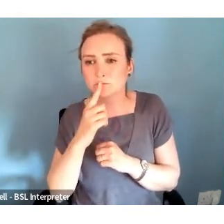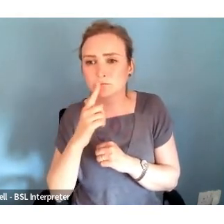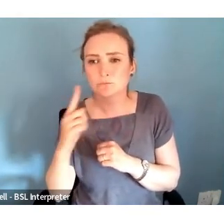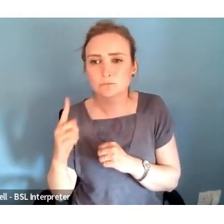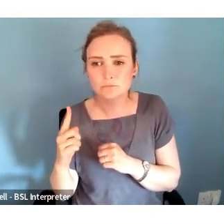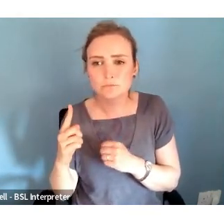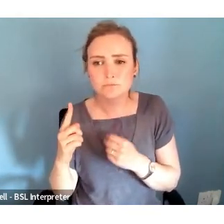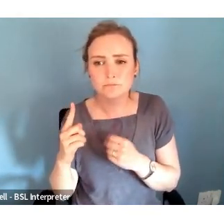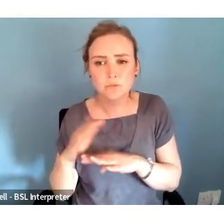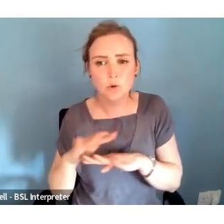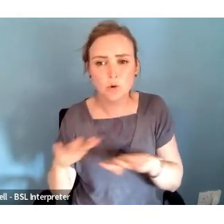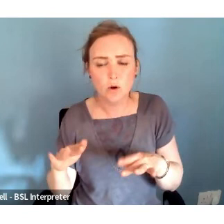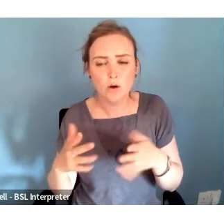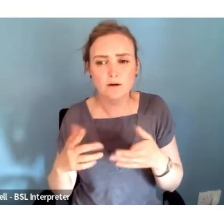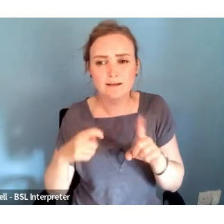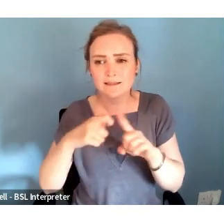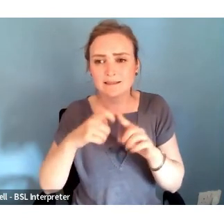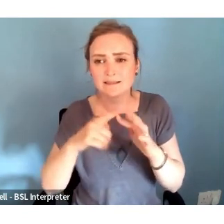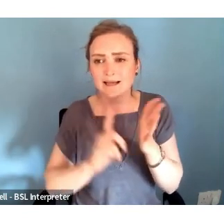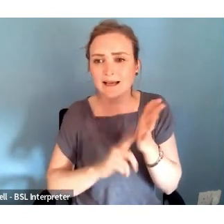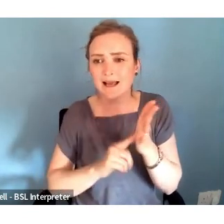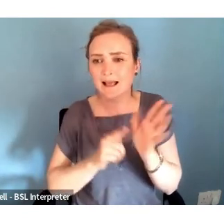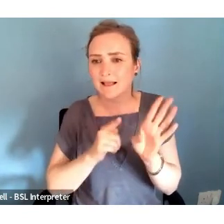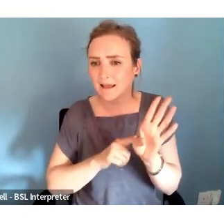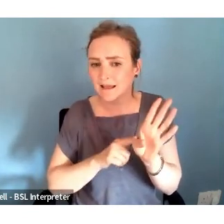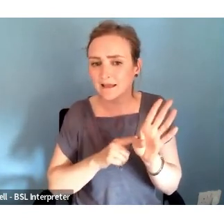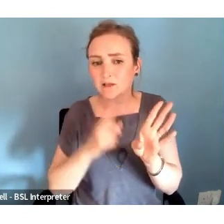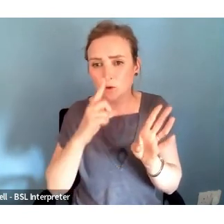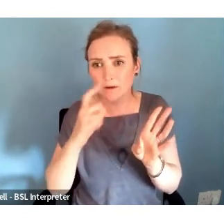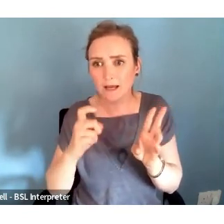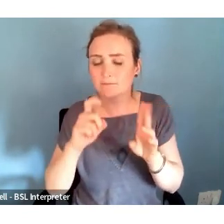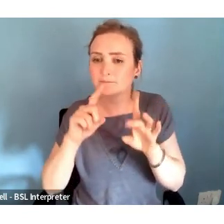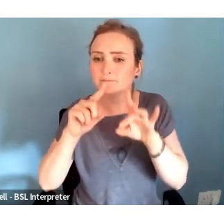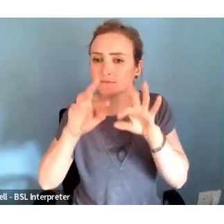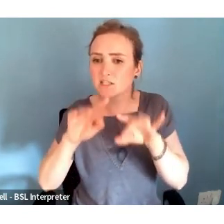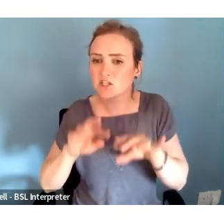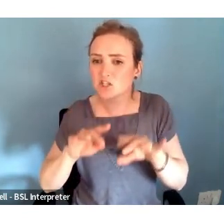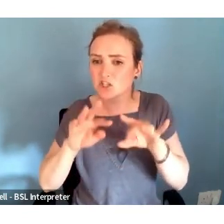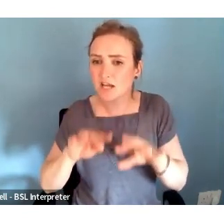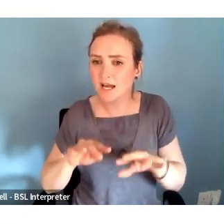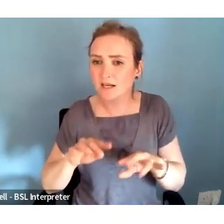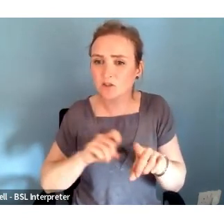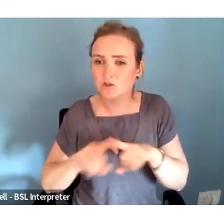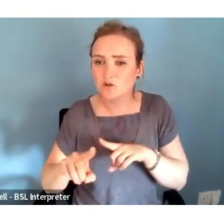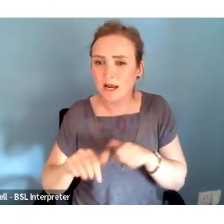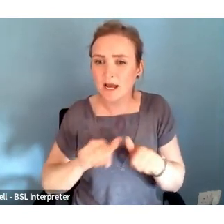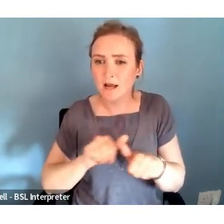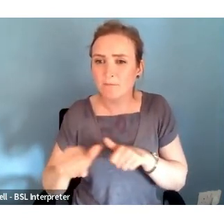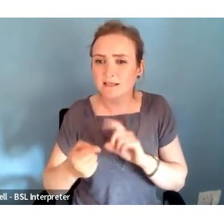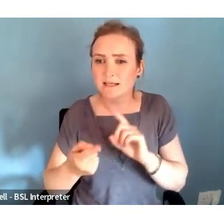into the question or the Chat box, I will do my best to answer it . I am not sure you can unmute on this particular thing